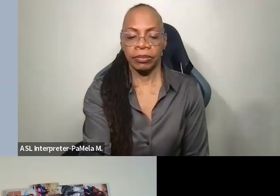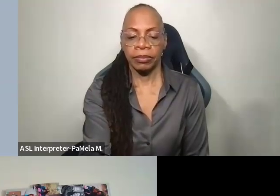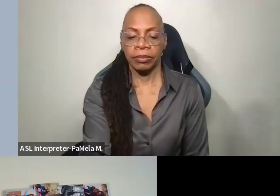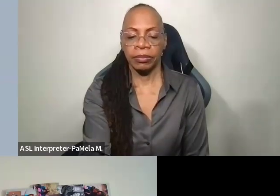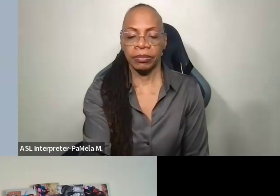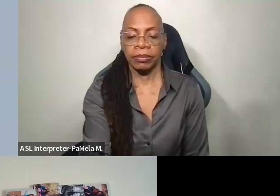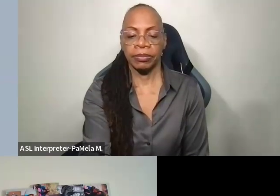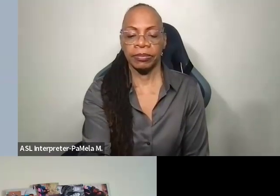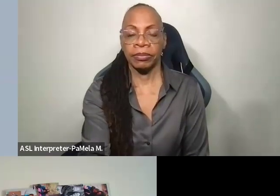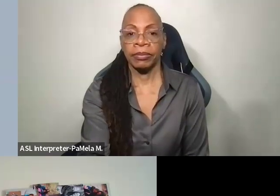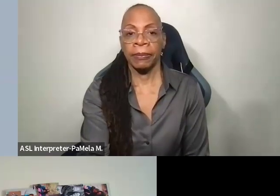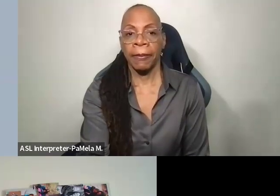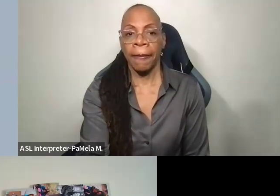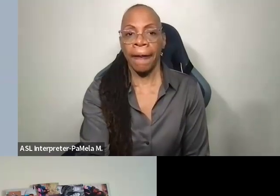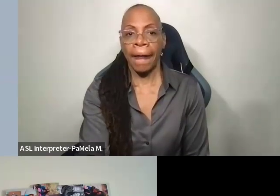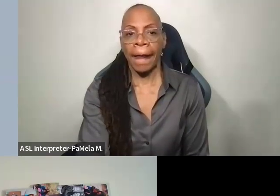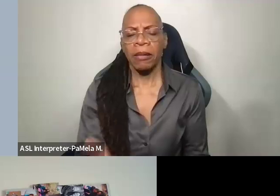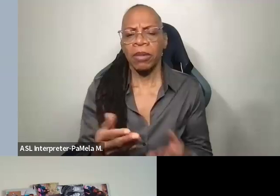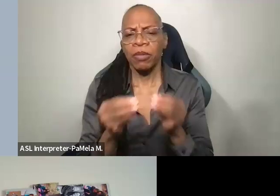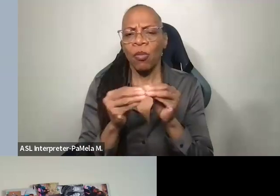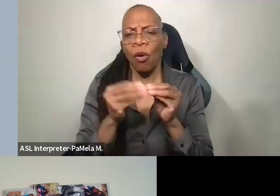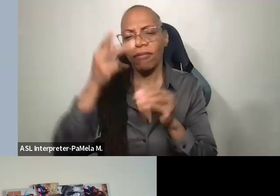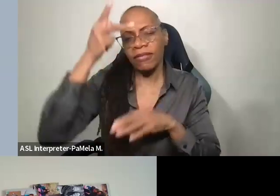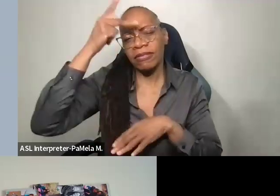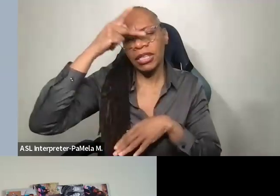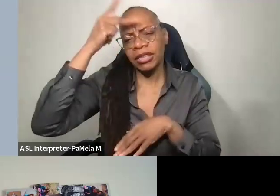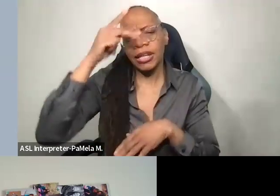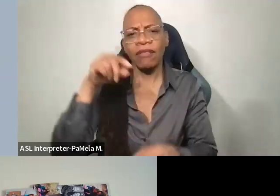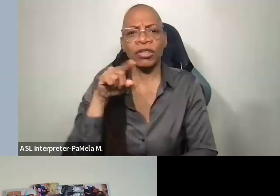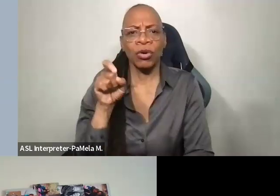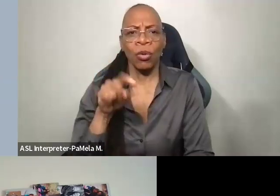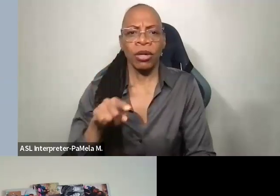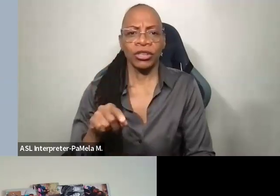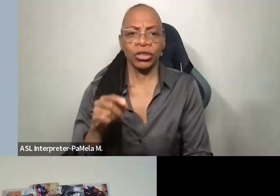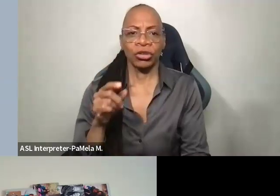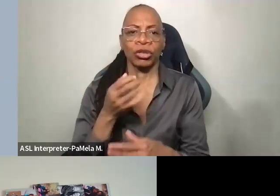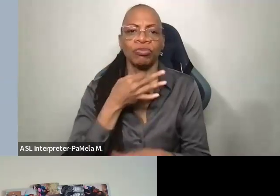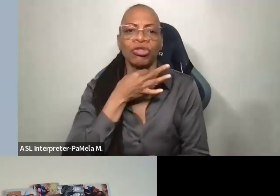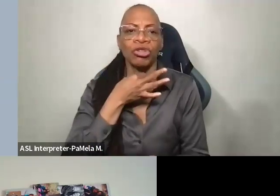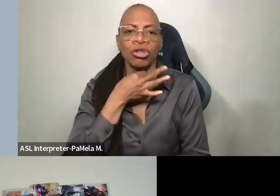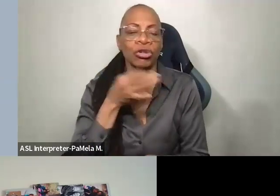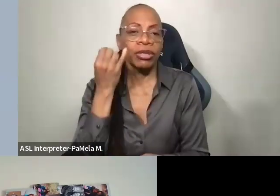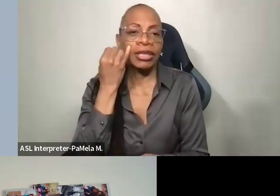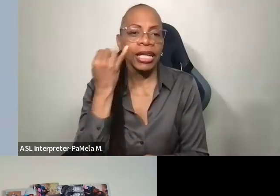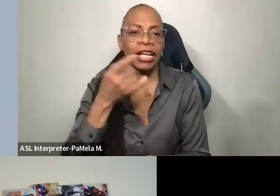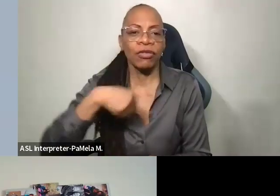This might be a kind of a philosophical question, "Wondering if we know why we identify PATH clients